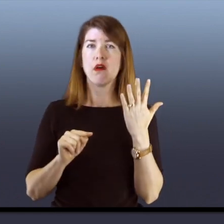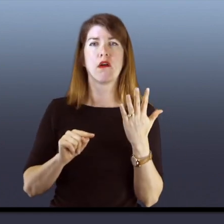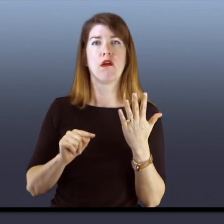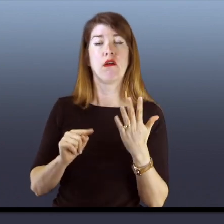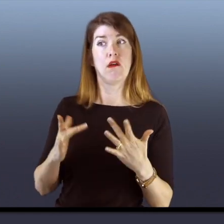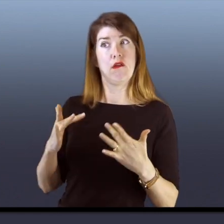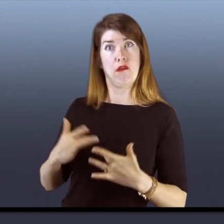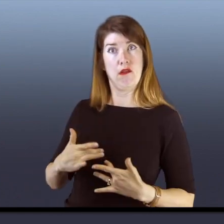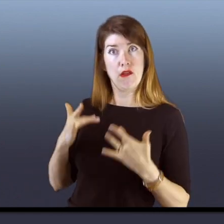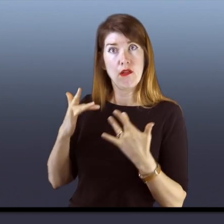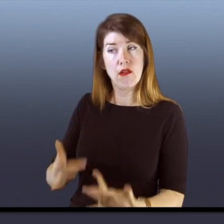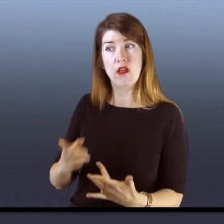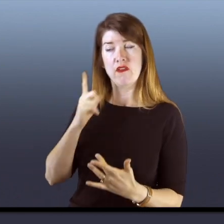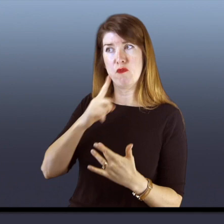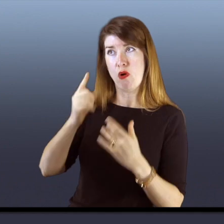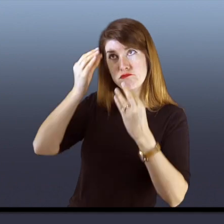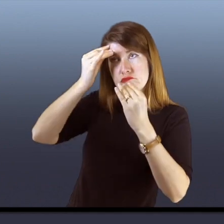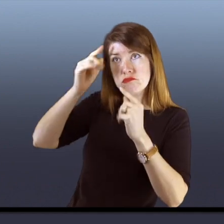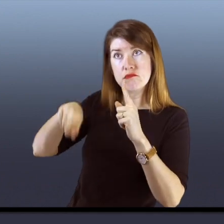or attempted suicide would be at a greater increase.